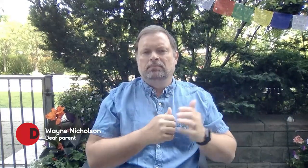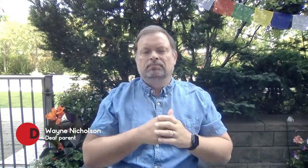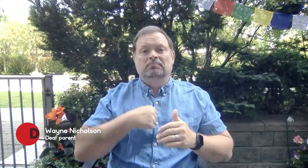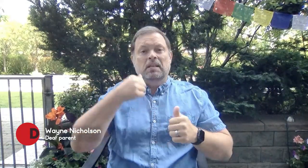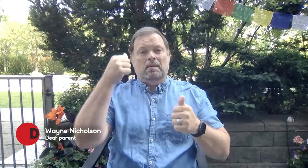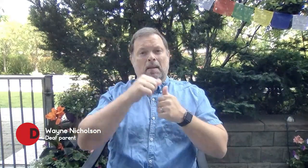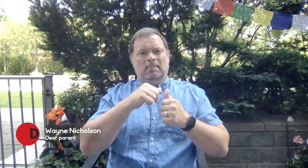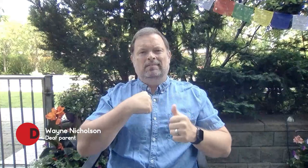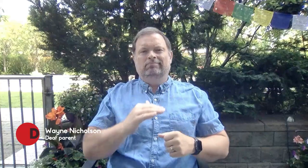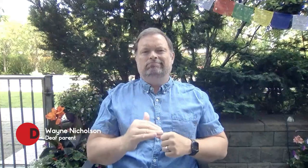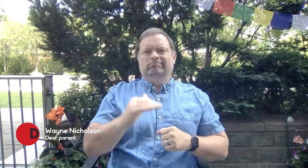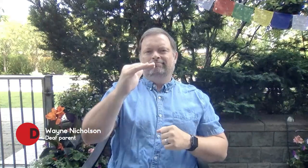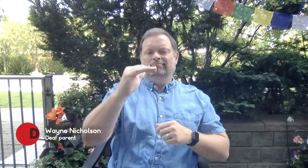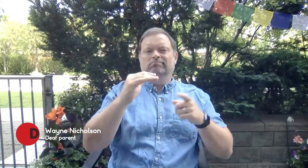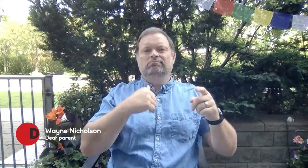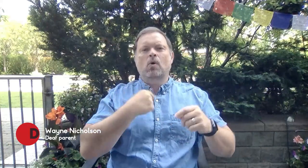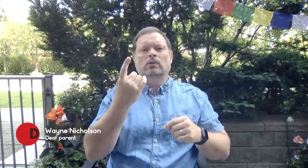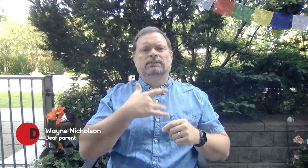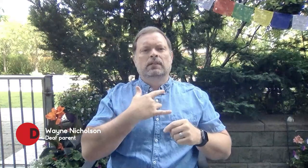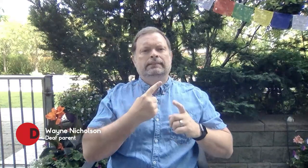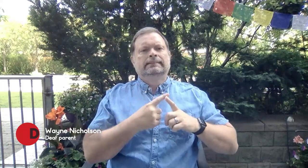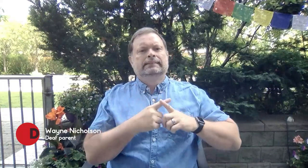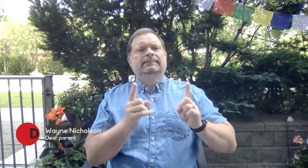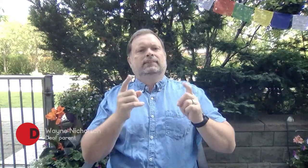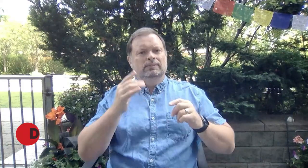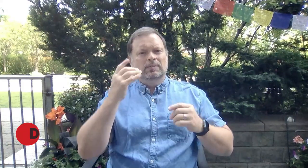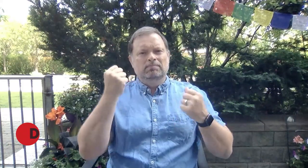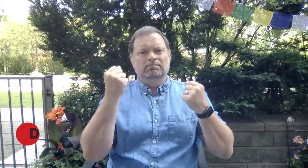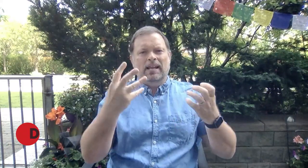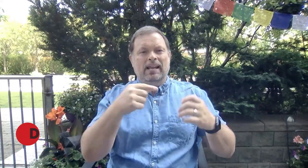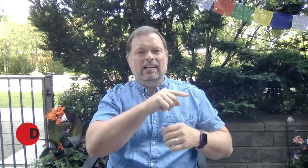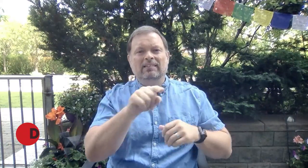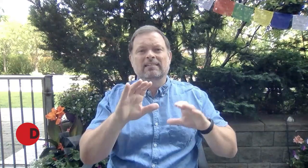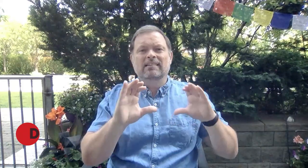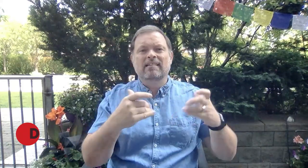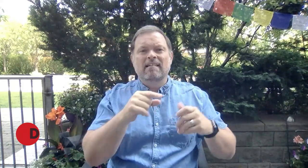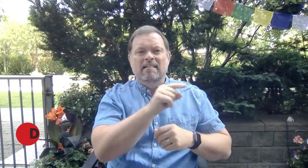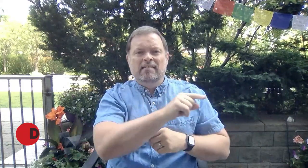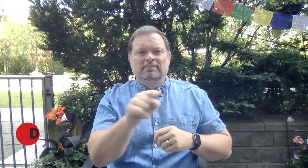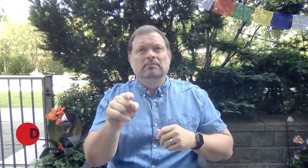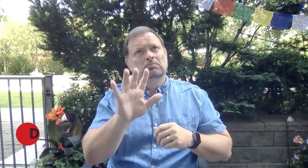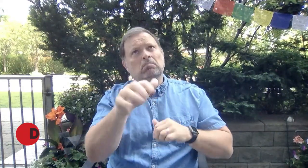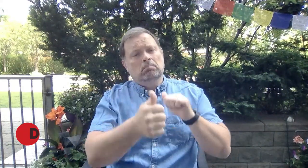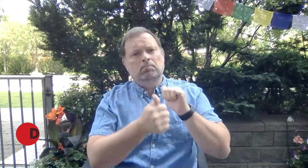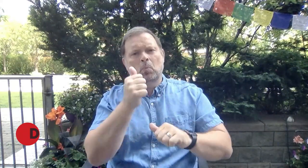that I could move on. I remembered when growing up that I always felt different.